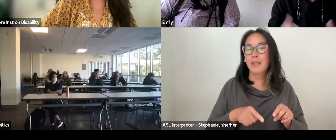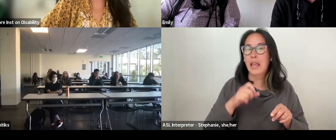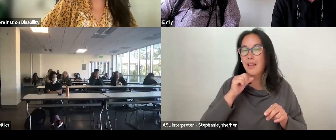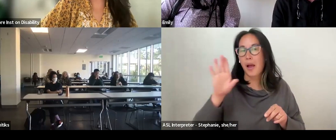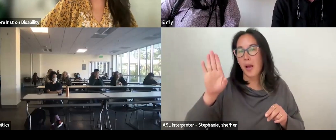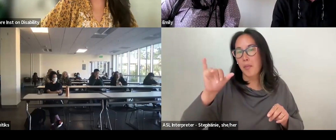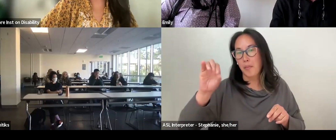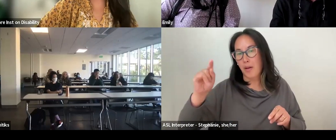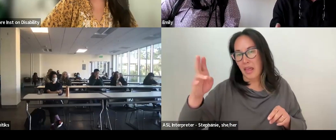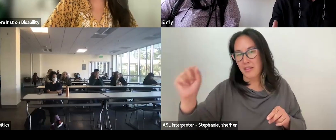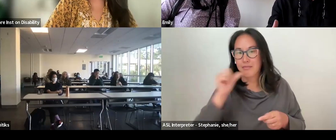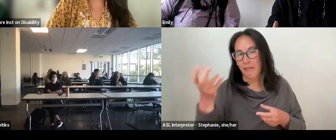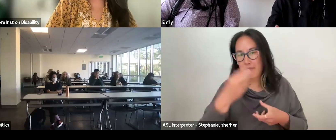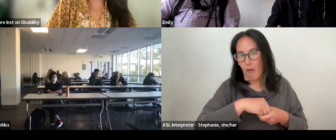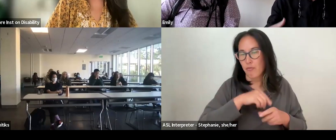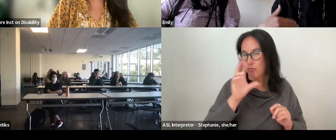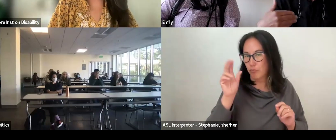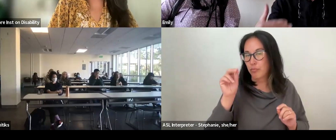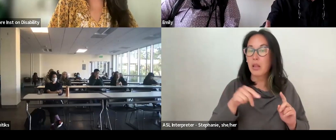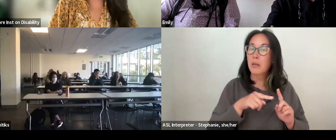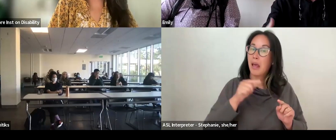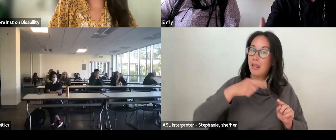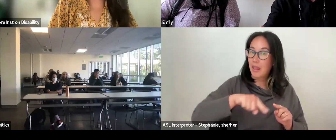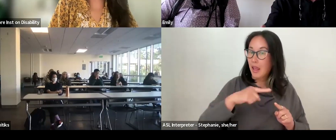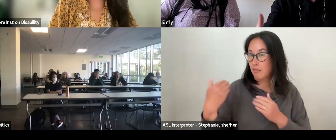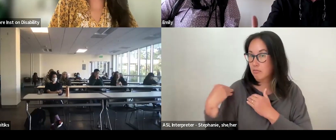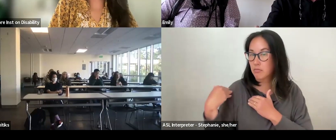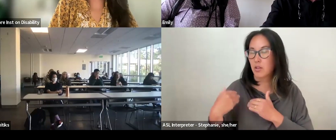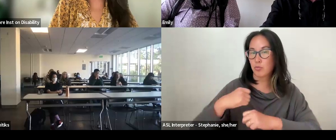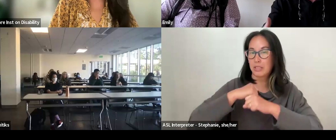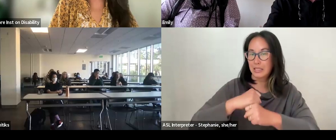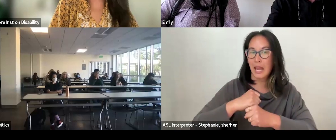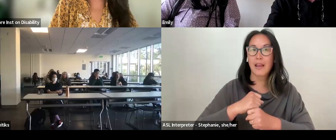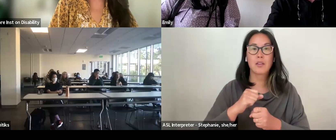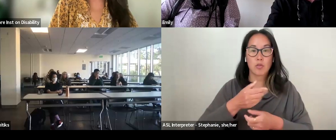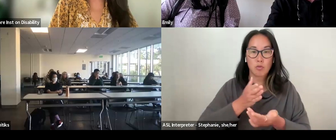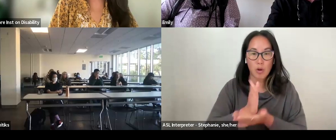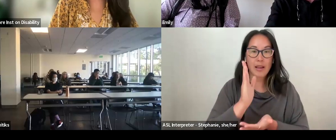and large, but are there to protect the rights and welfare of research subjects.